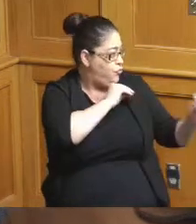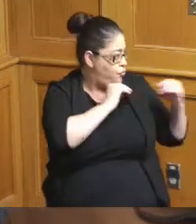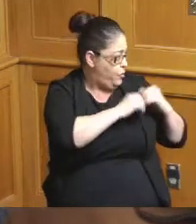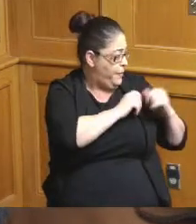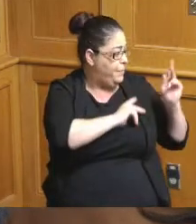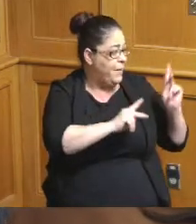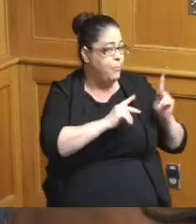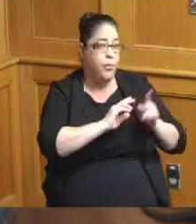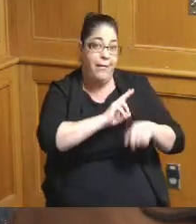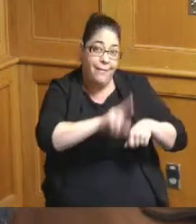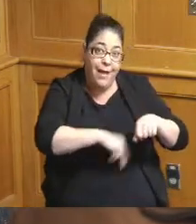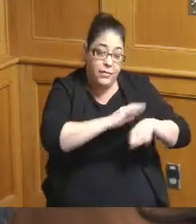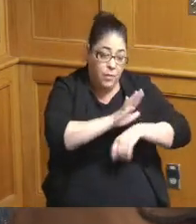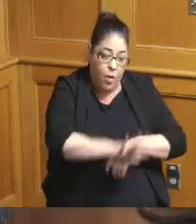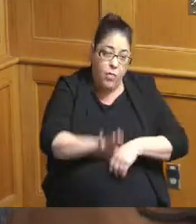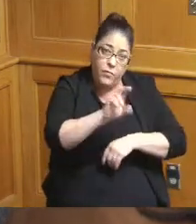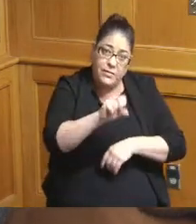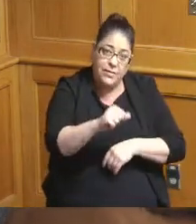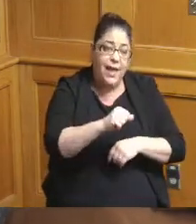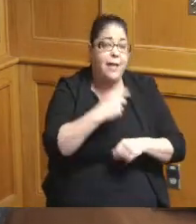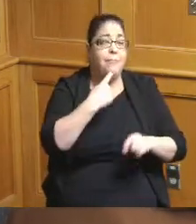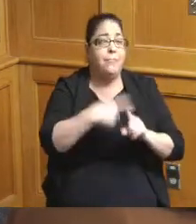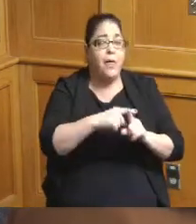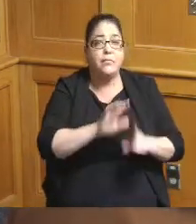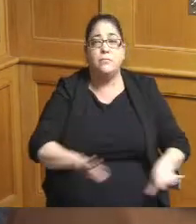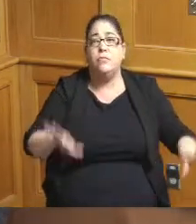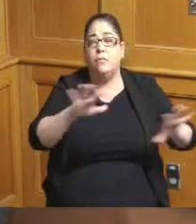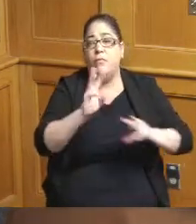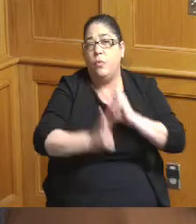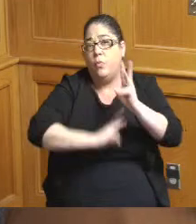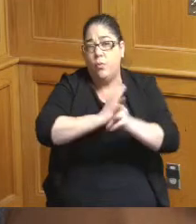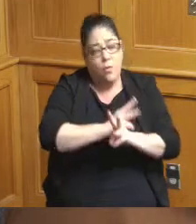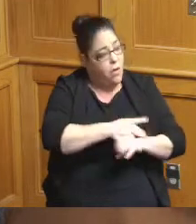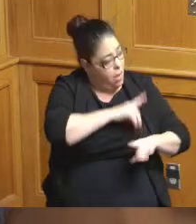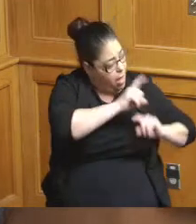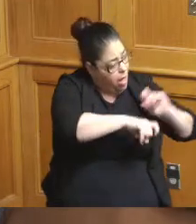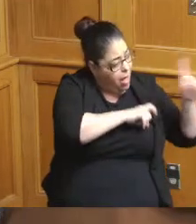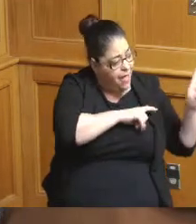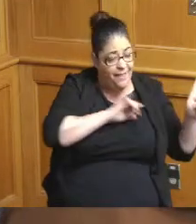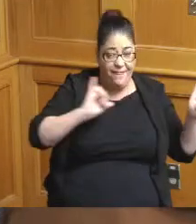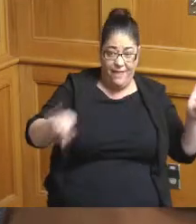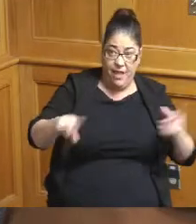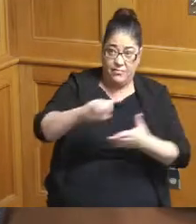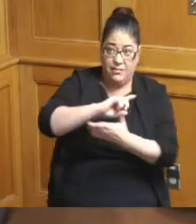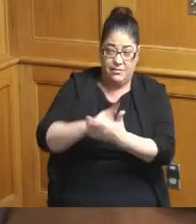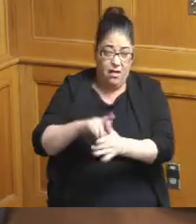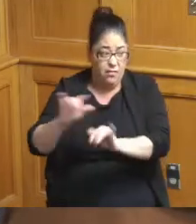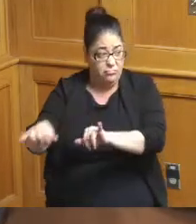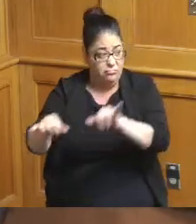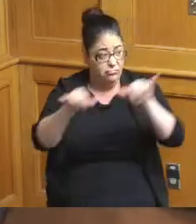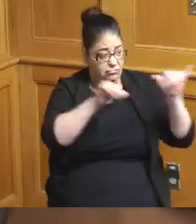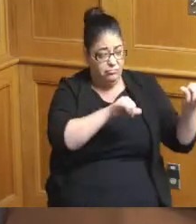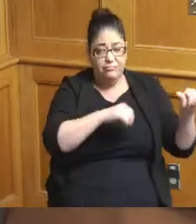internationally and I'm not sure that design gives us a futuristic look when you look at the carousel